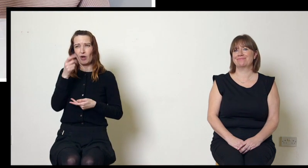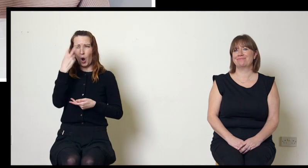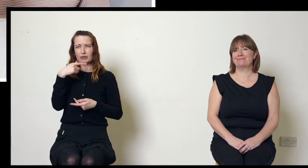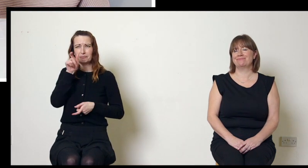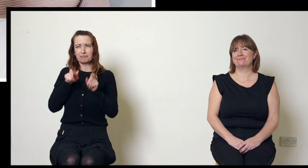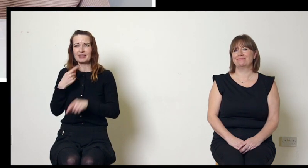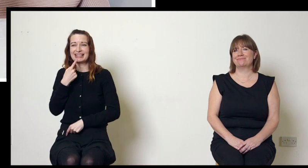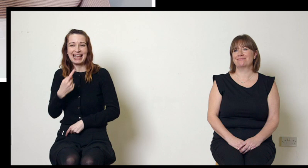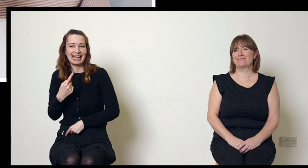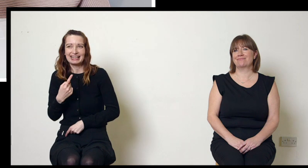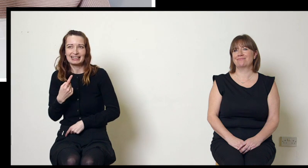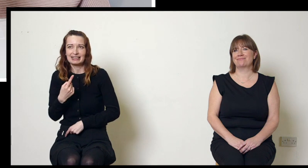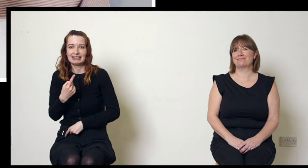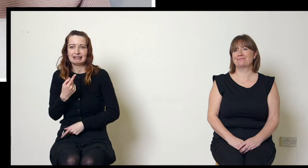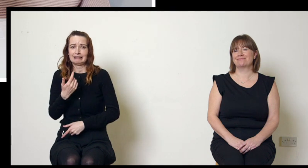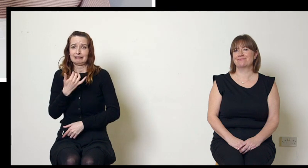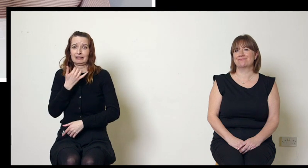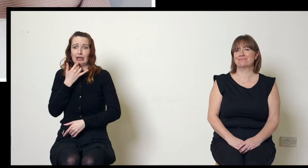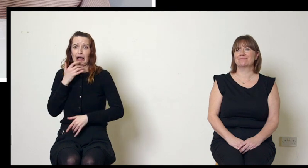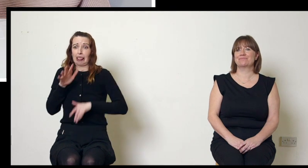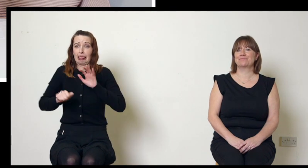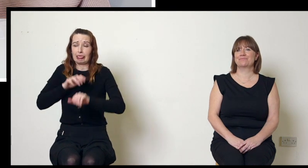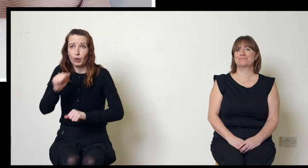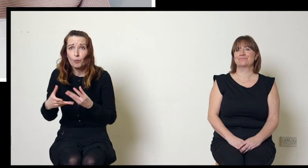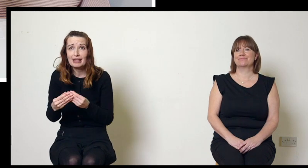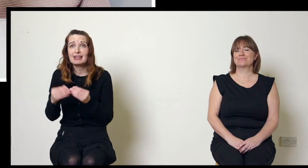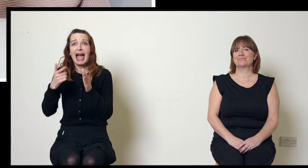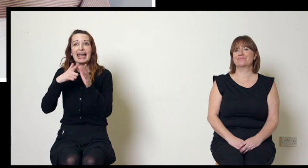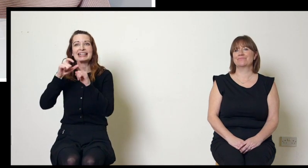with the demand for ADHD medication in schools and with children. Yeah.